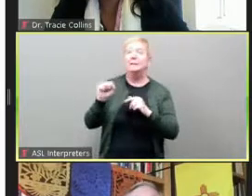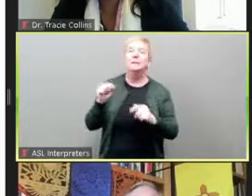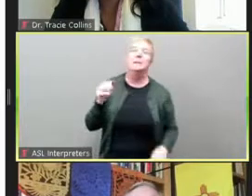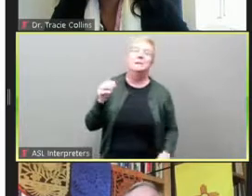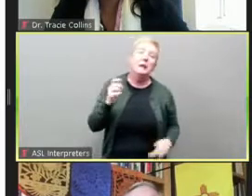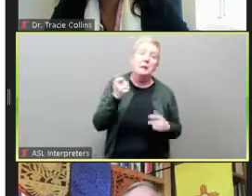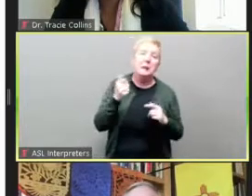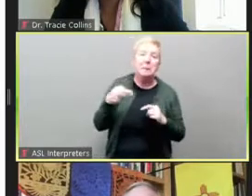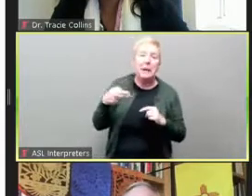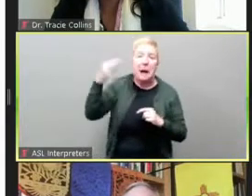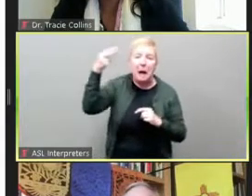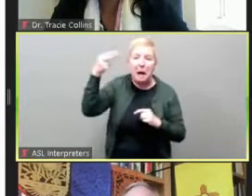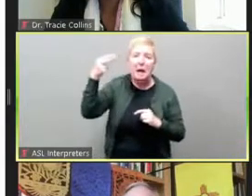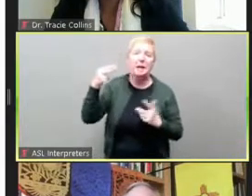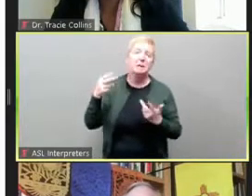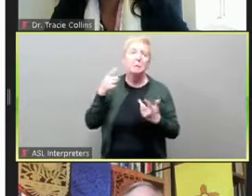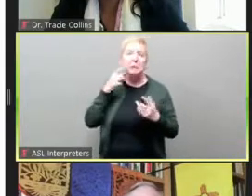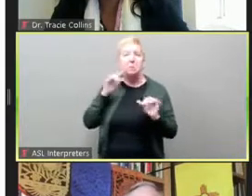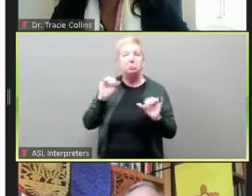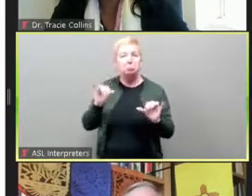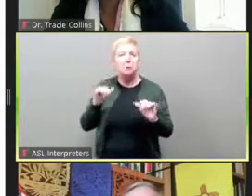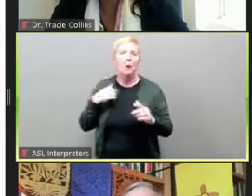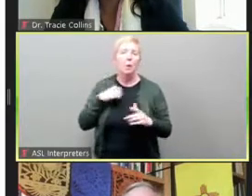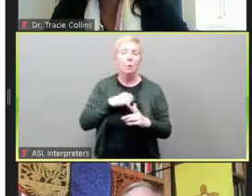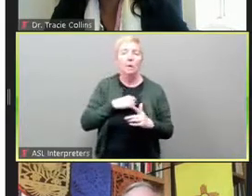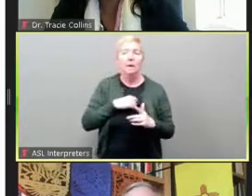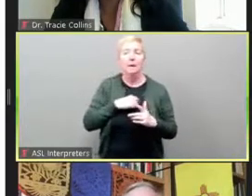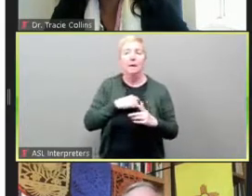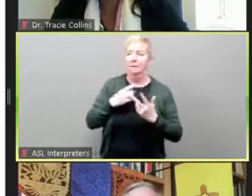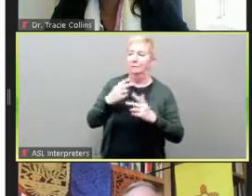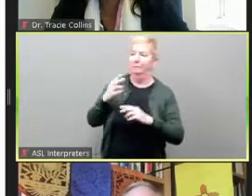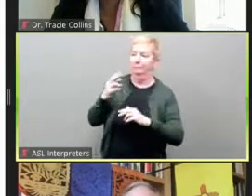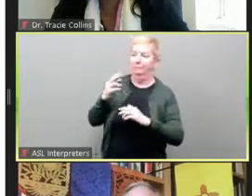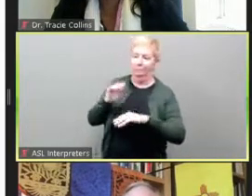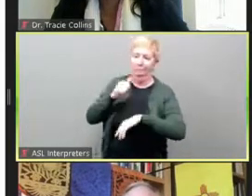normally, we've built in the new targets for both the daily case